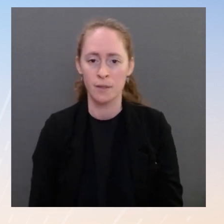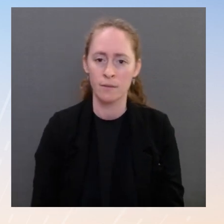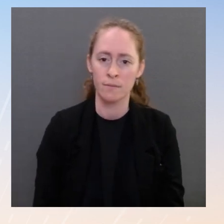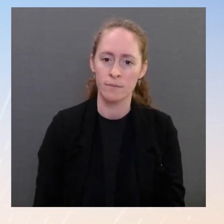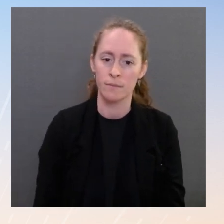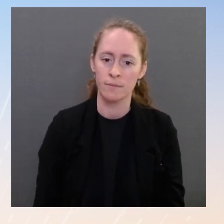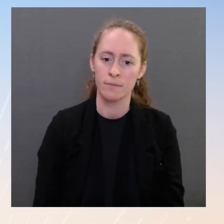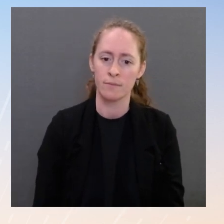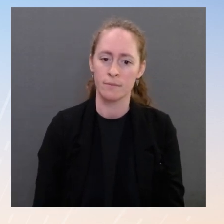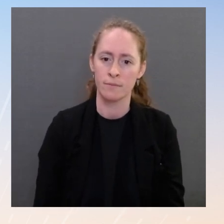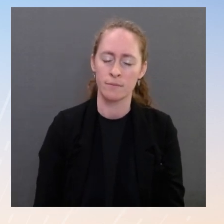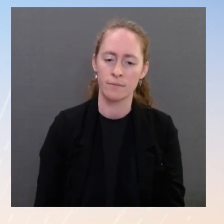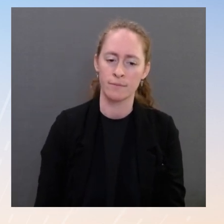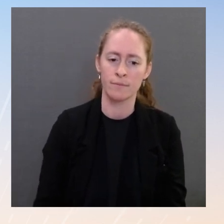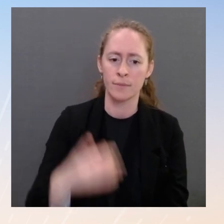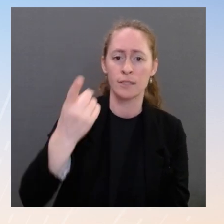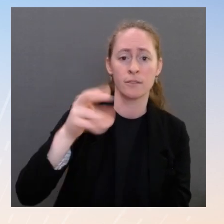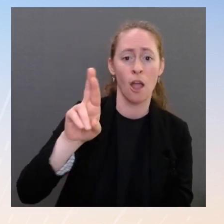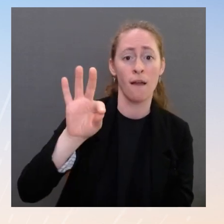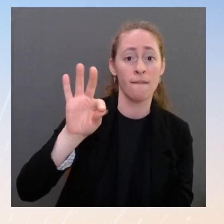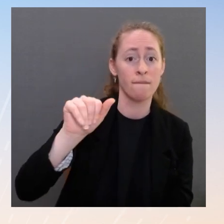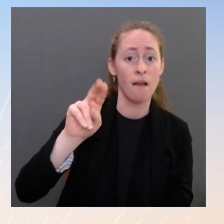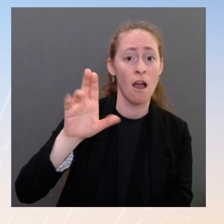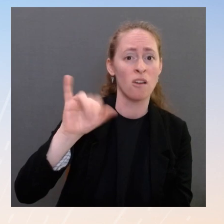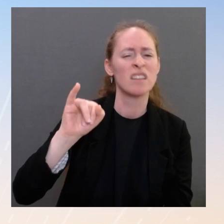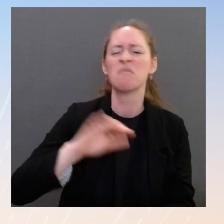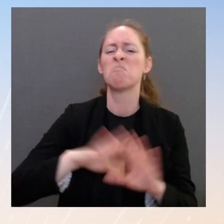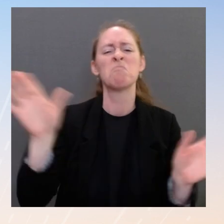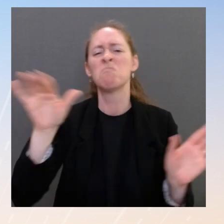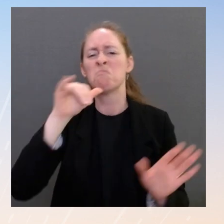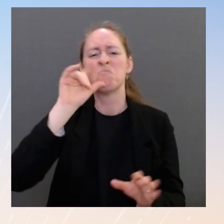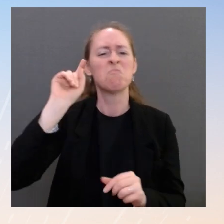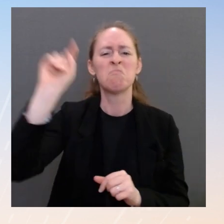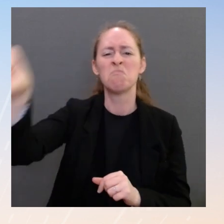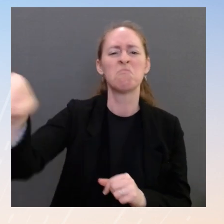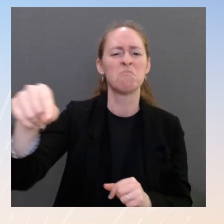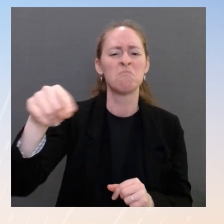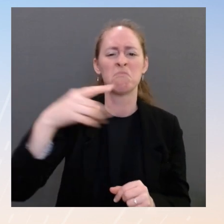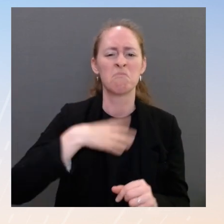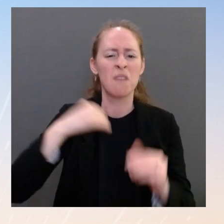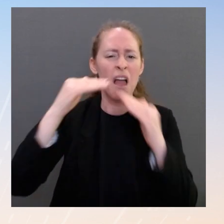the White House Correspondents' Dinner, citing COVID concerns. Obviously, he's the President's chief medical advisor.